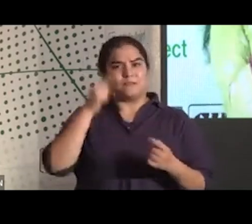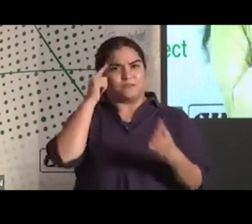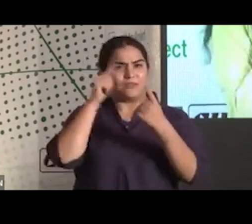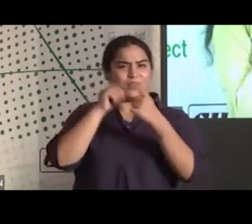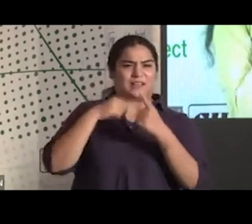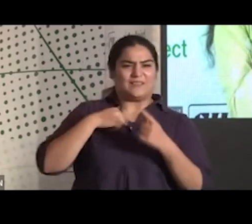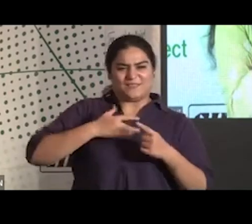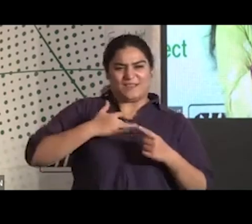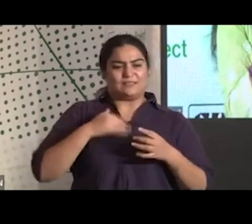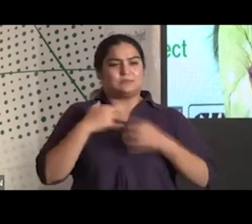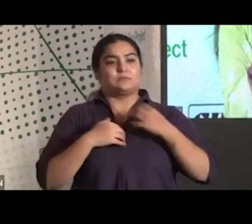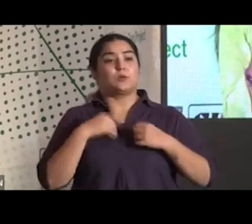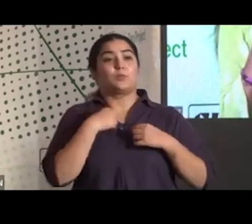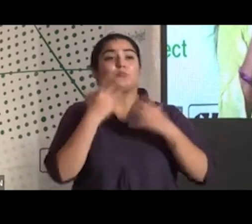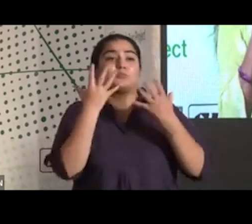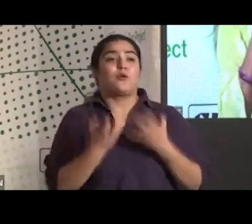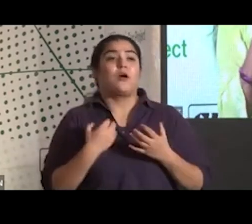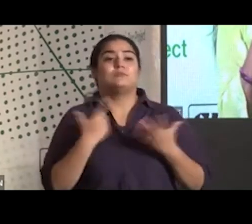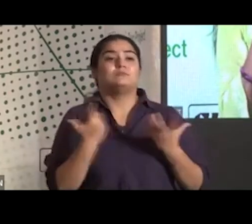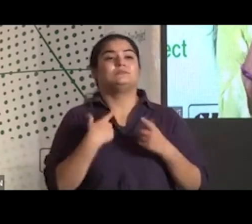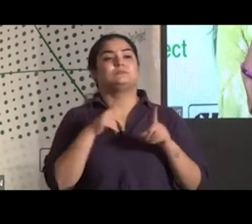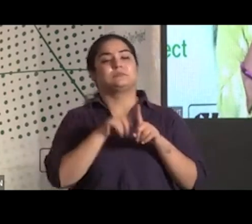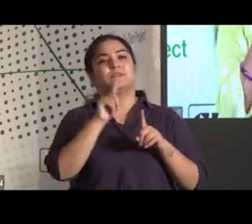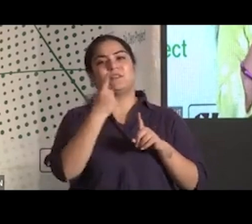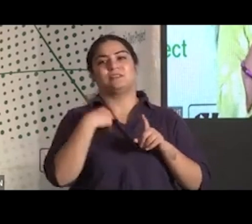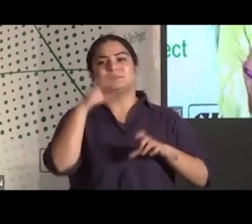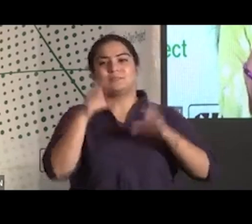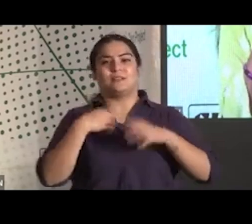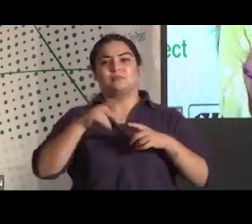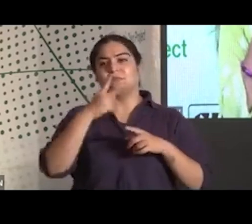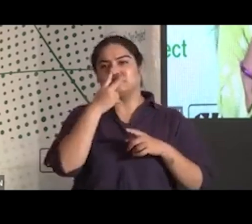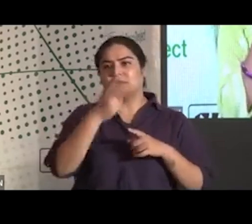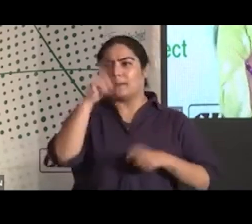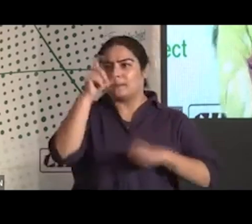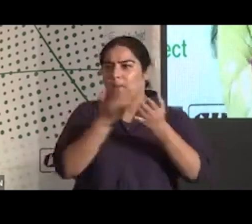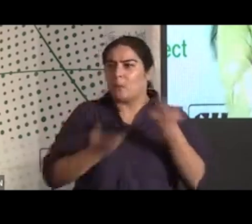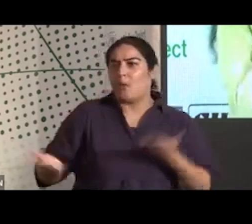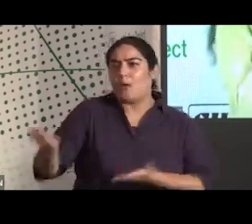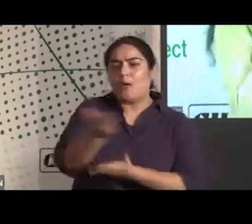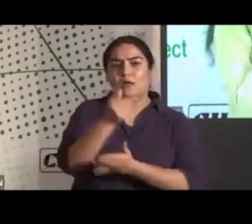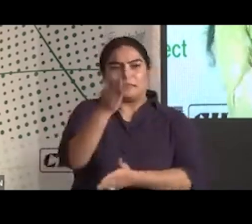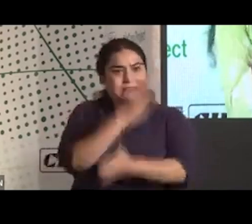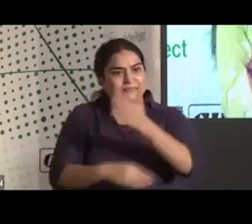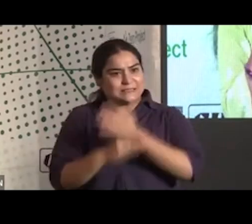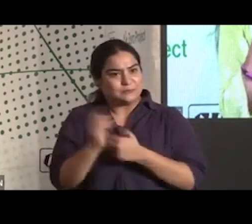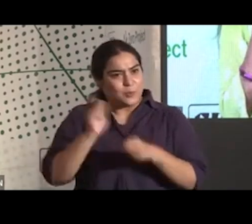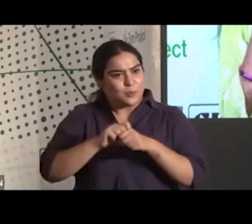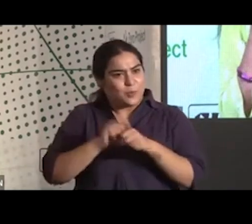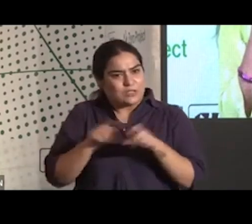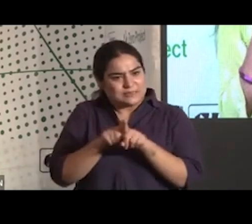to come here was to network, to see people who walk into similar areas,